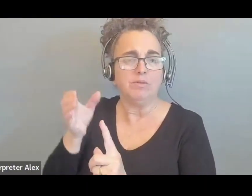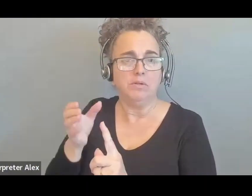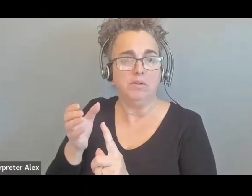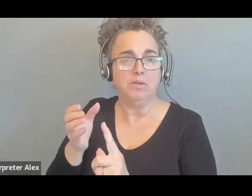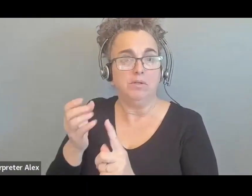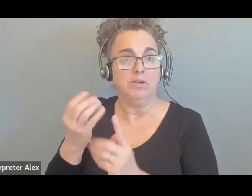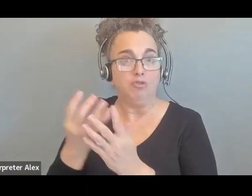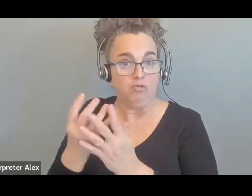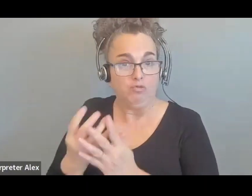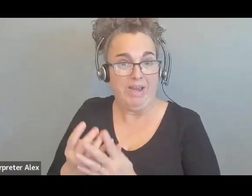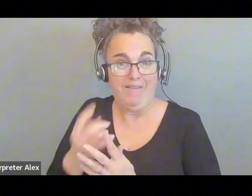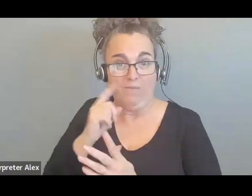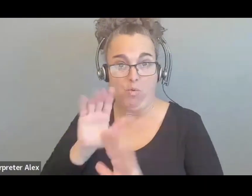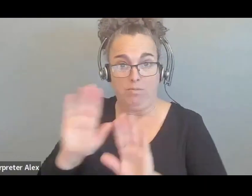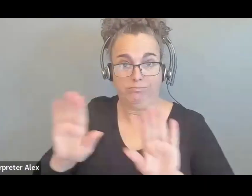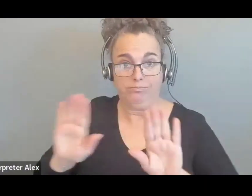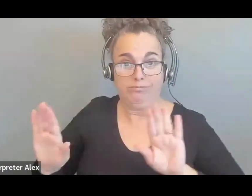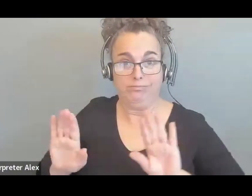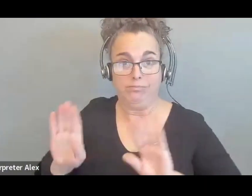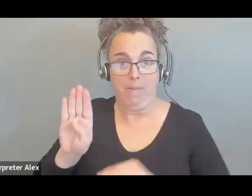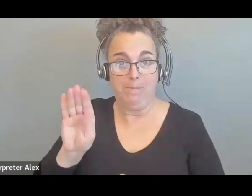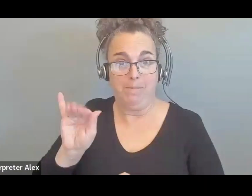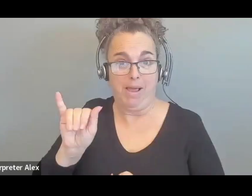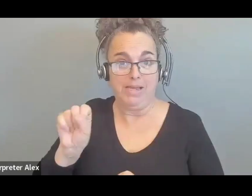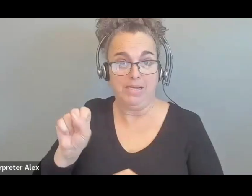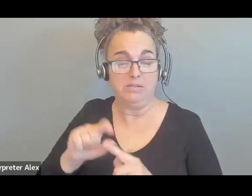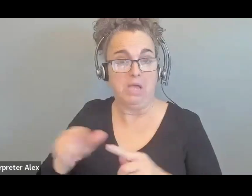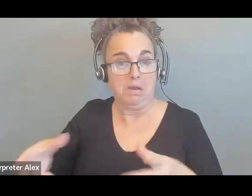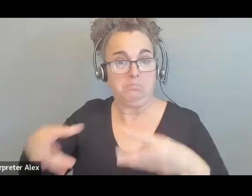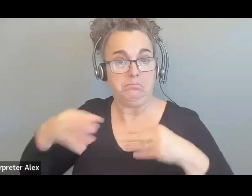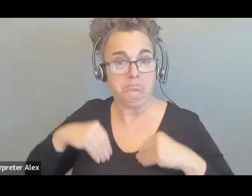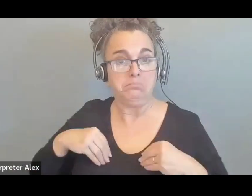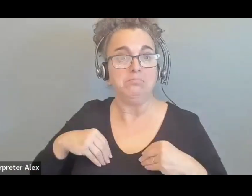and embrace diverse perspectives from different types